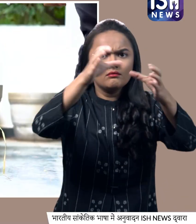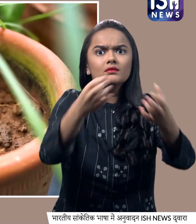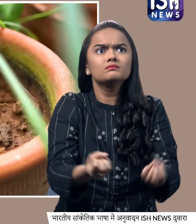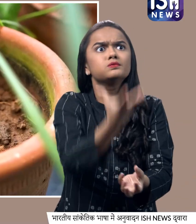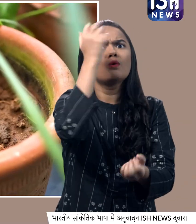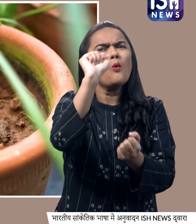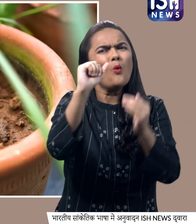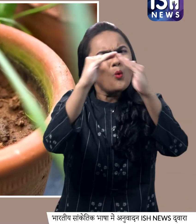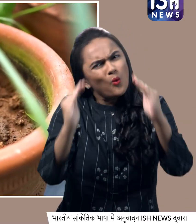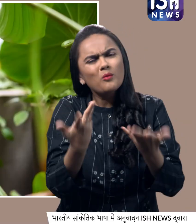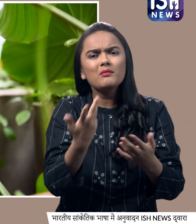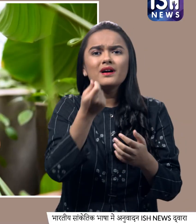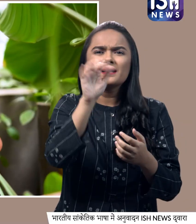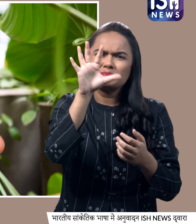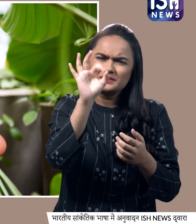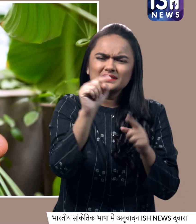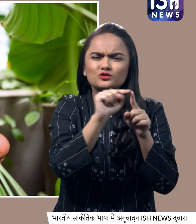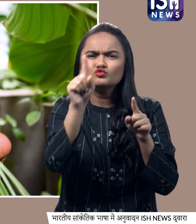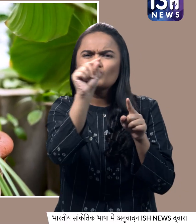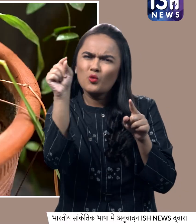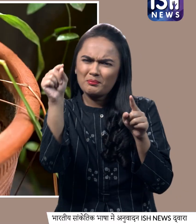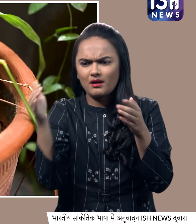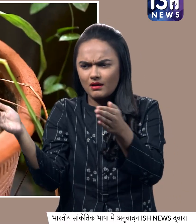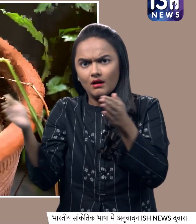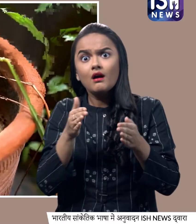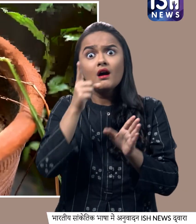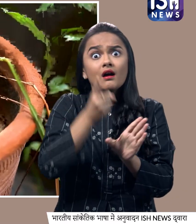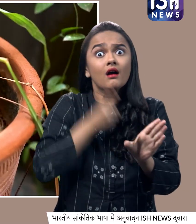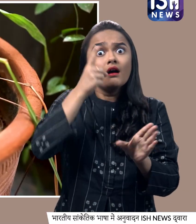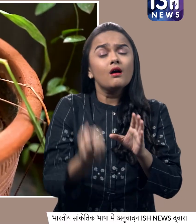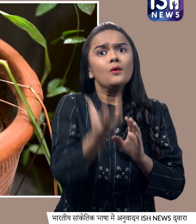One plant only costs Rs. 50-100 and grows throughout the year